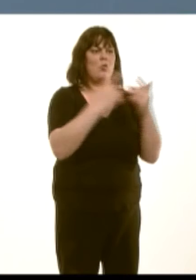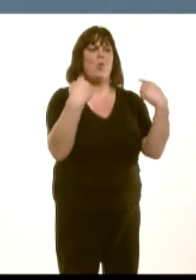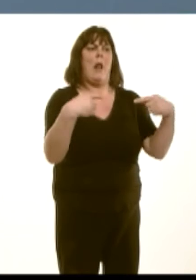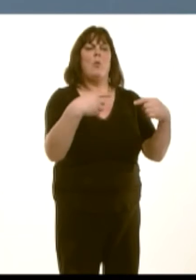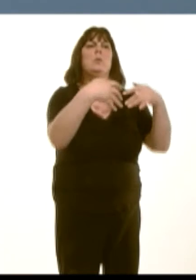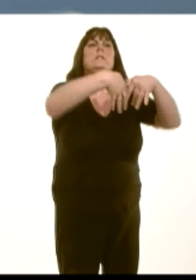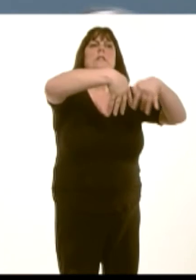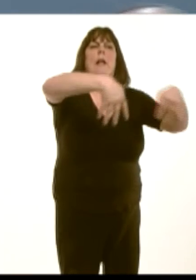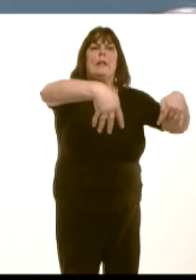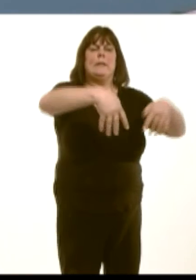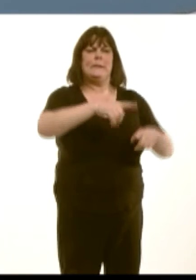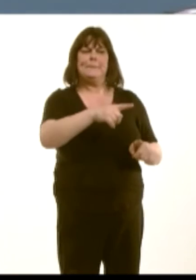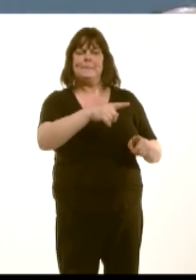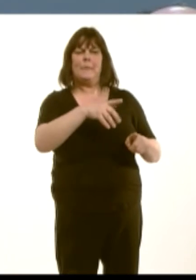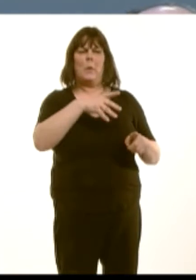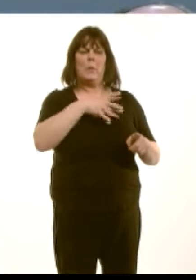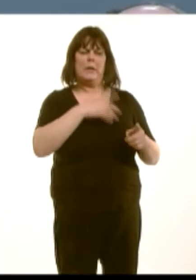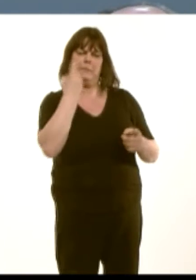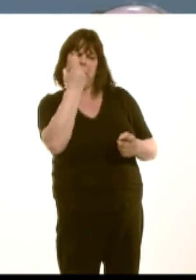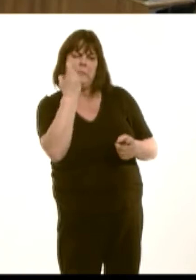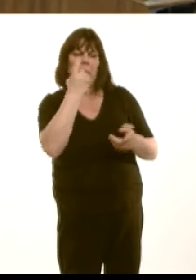So, thatís something that would need to be borne in mind.